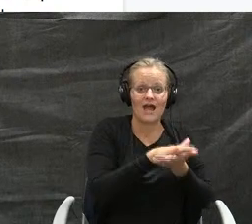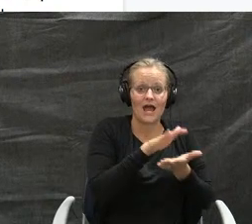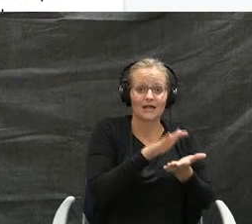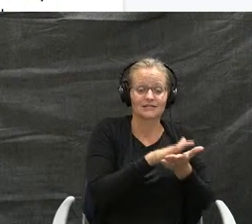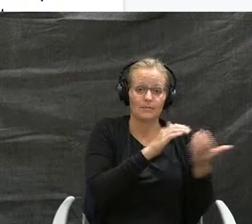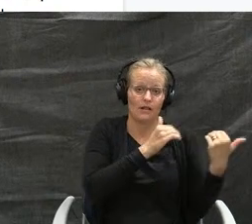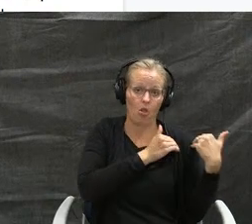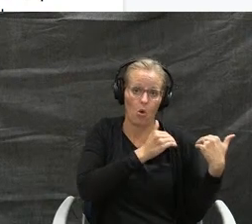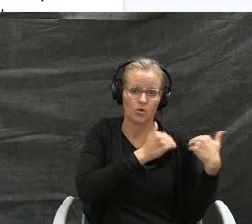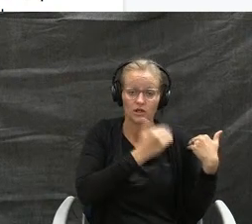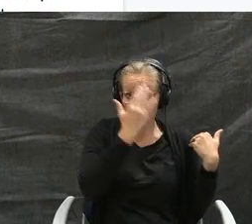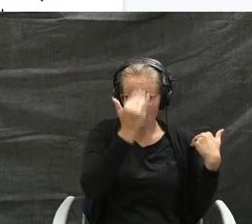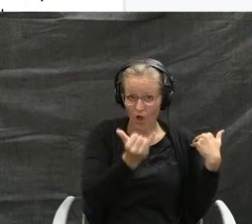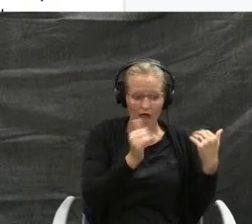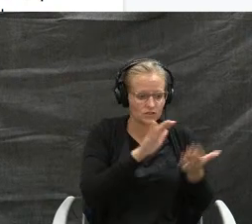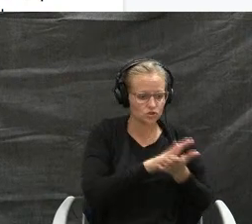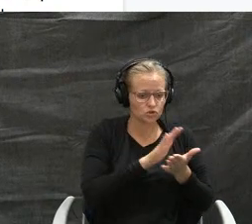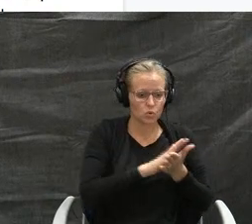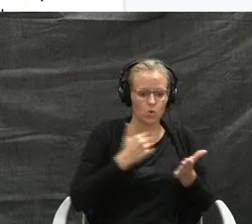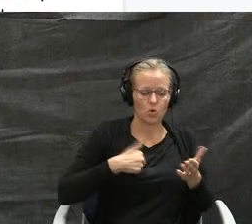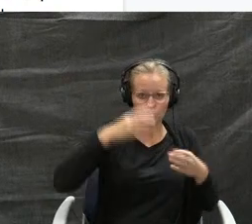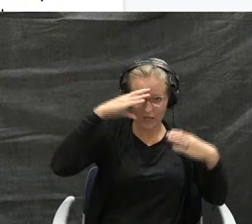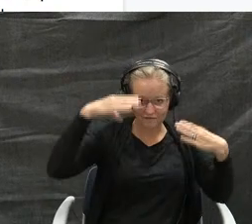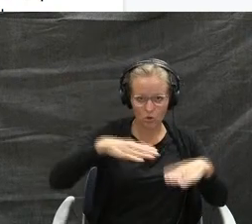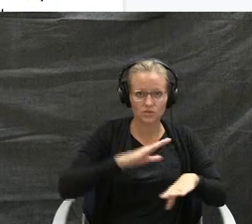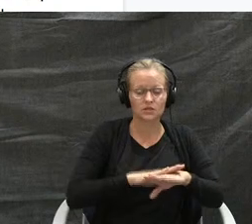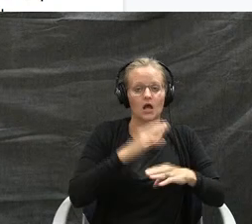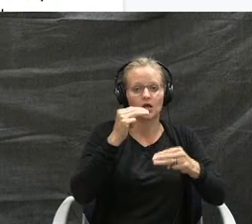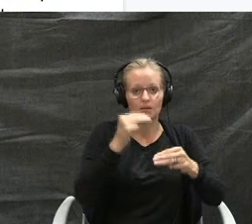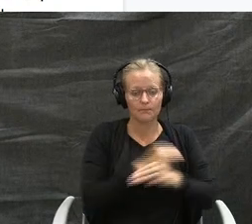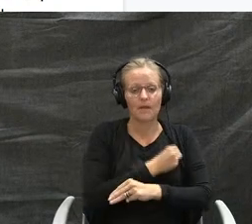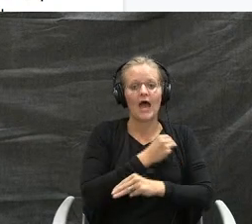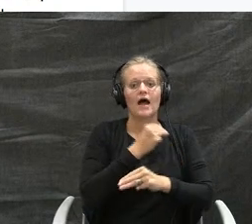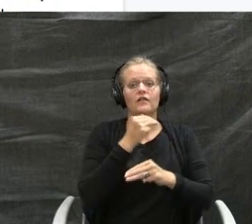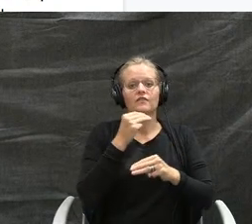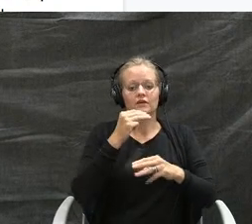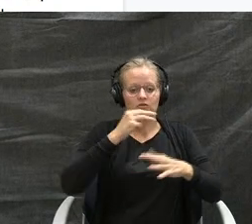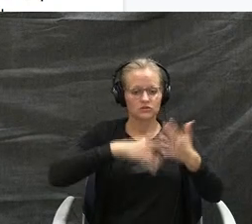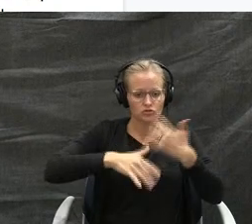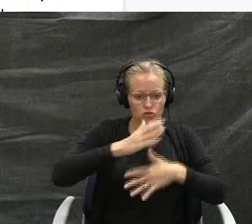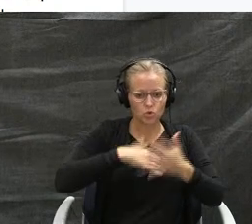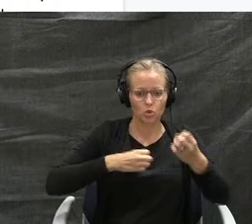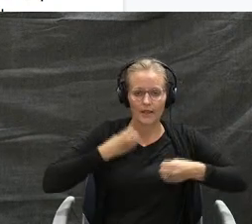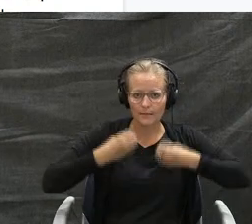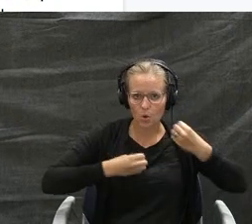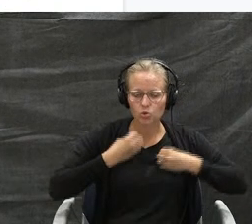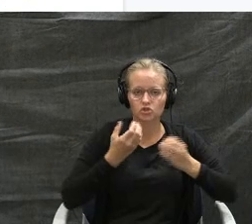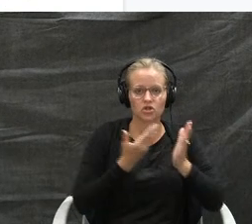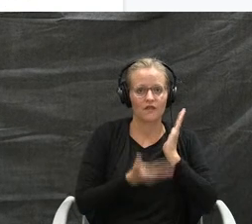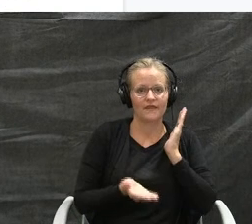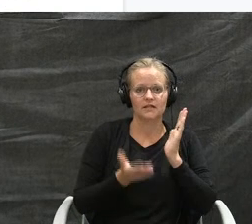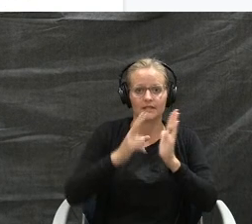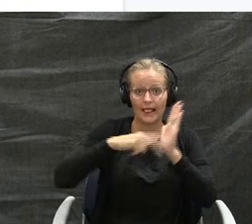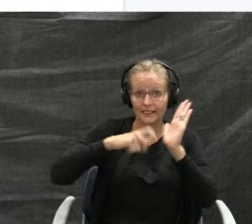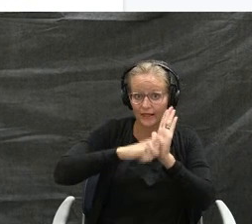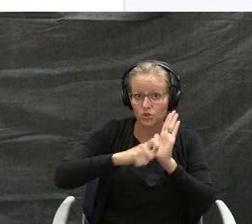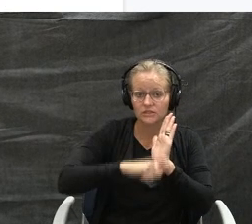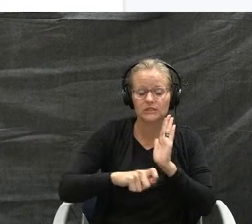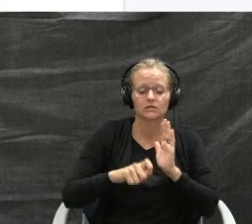we're focusing on math and literacy in those social emotional things online. We're focusing primarily on science,